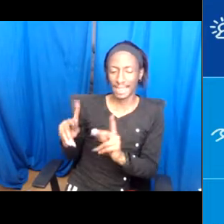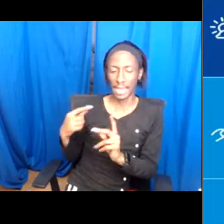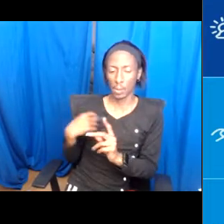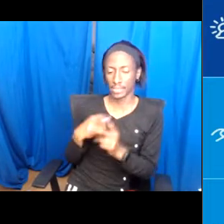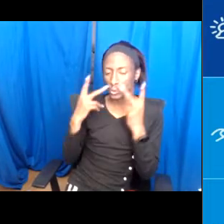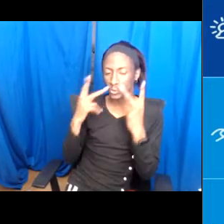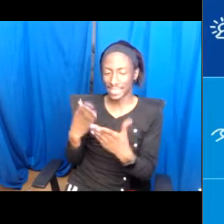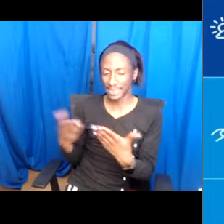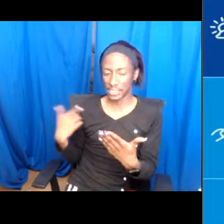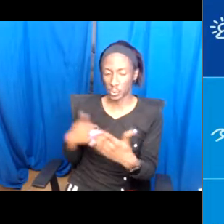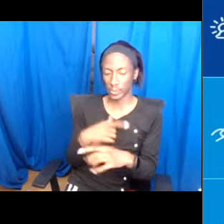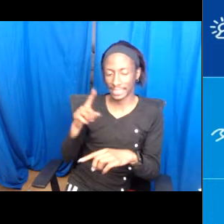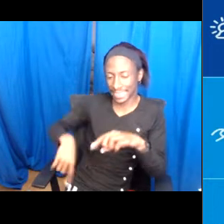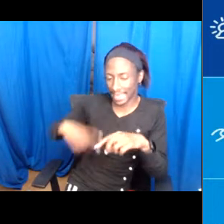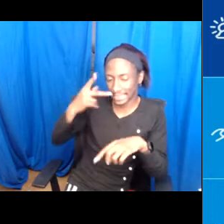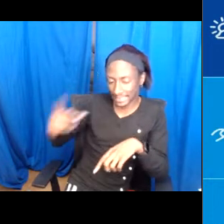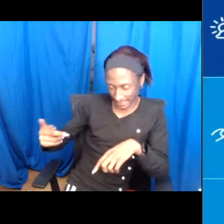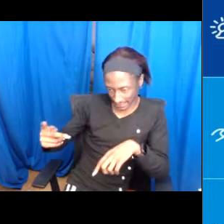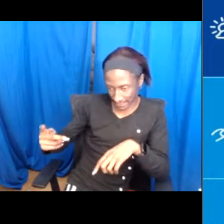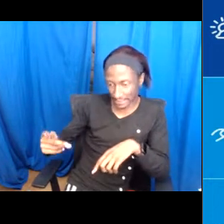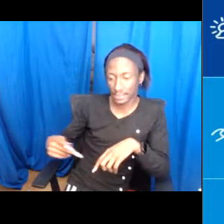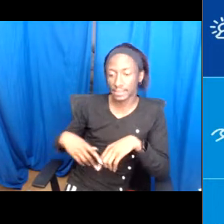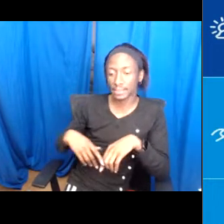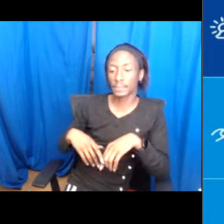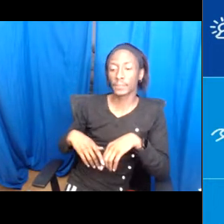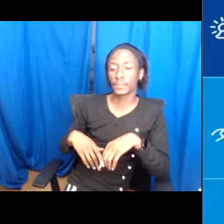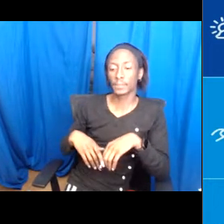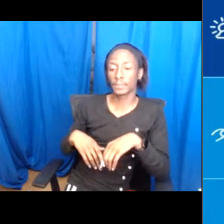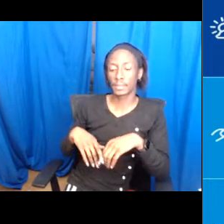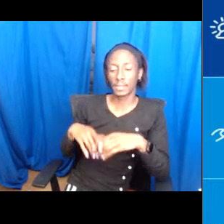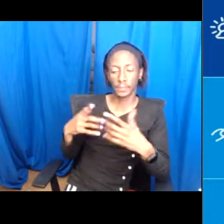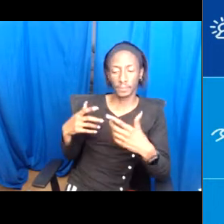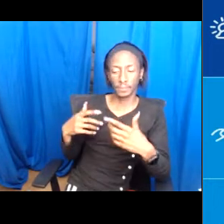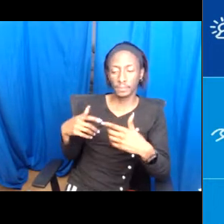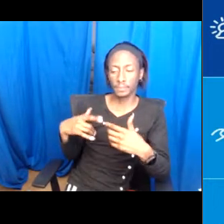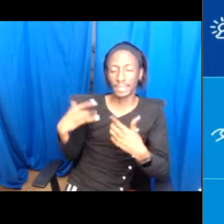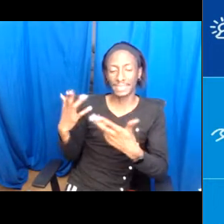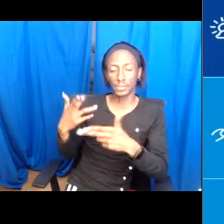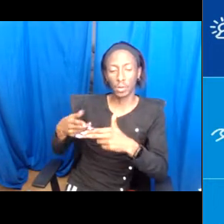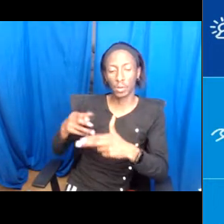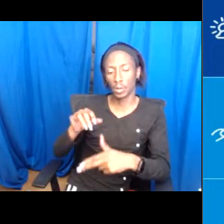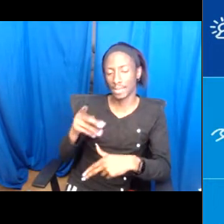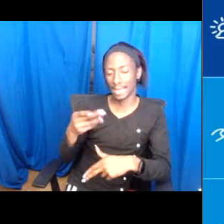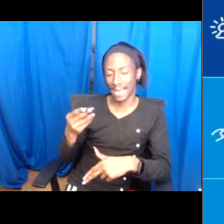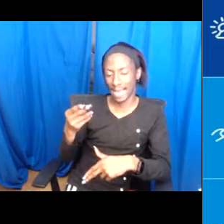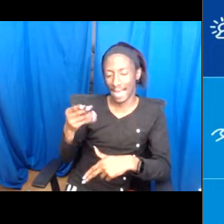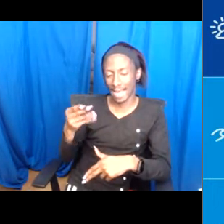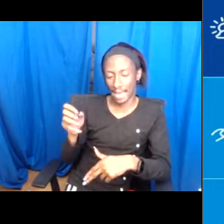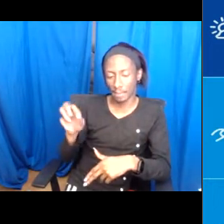And the cameras that we use for the work with mapping wild rice or manoomin are hyperspectral cameras. Which means there's an excessive amount